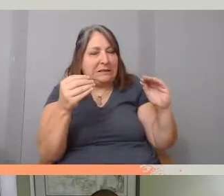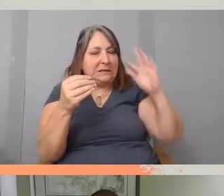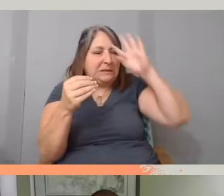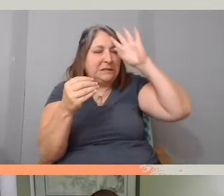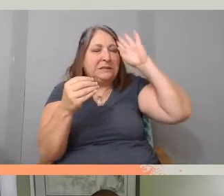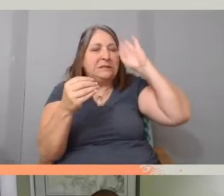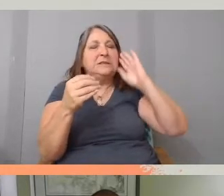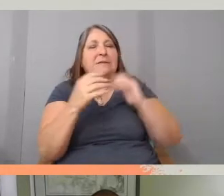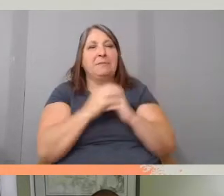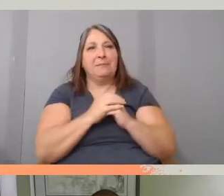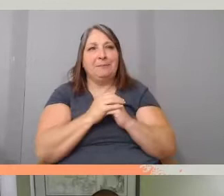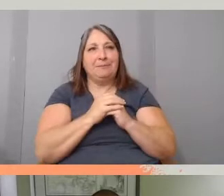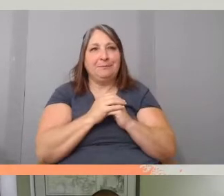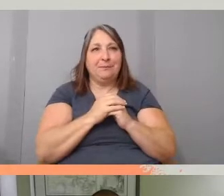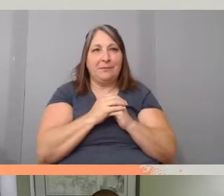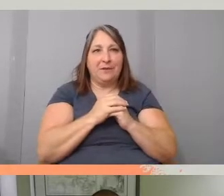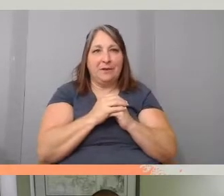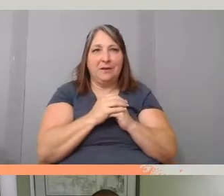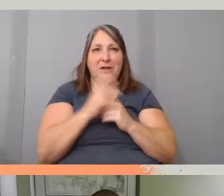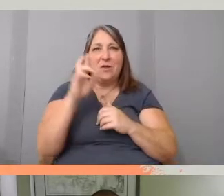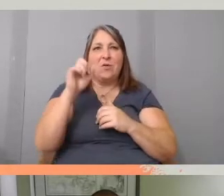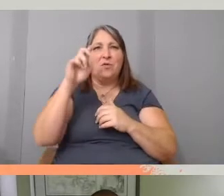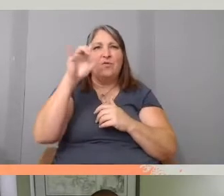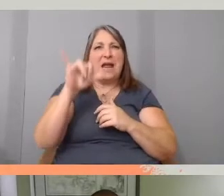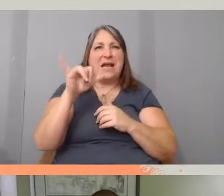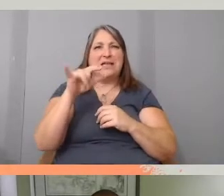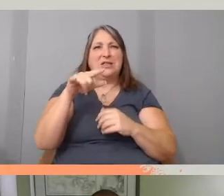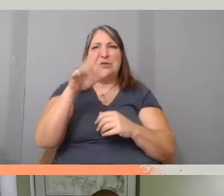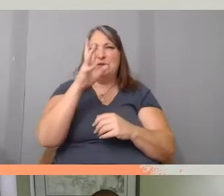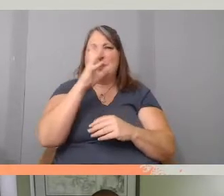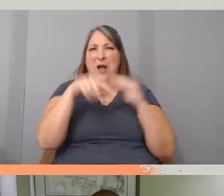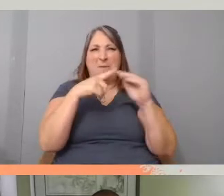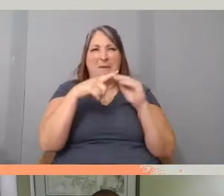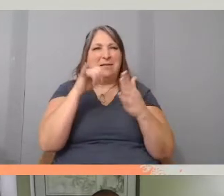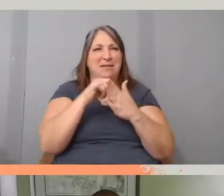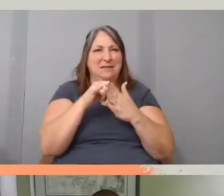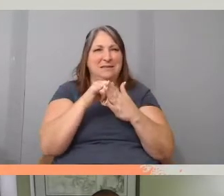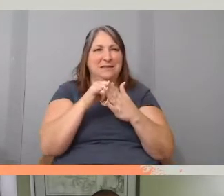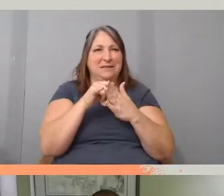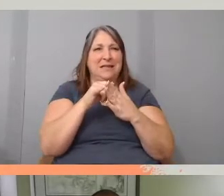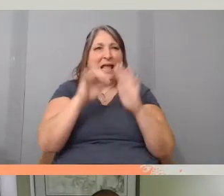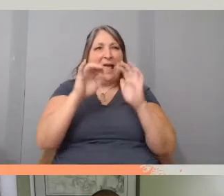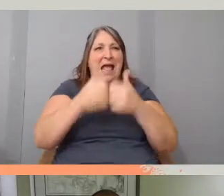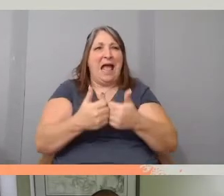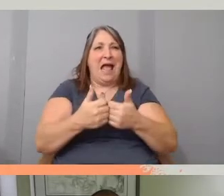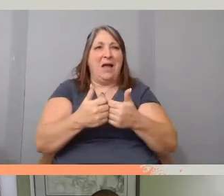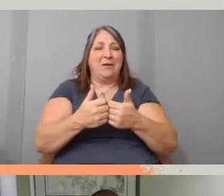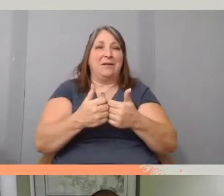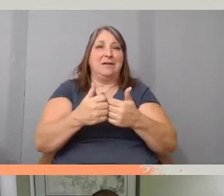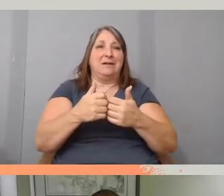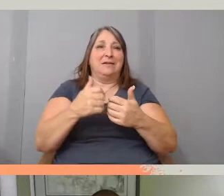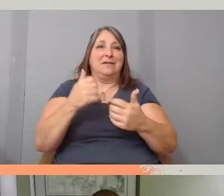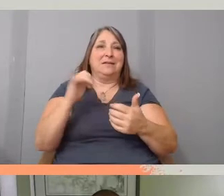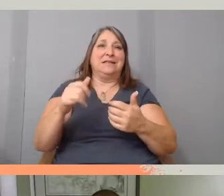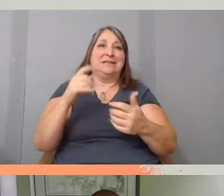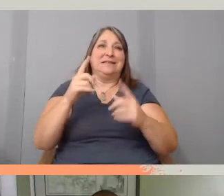And Randy I think you talked about this too. Like, how do you include people... This is had conversations we had previous to this call here,